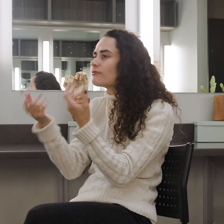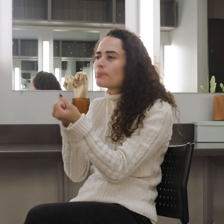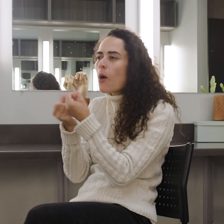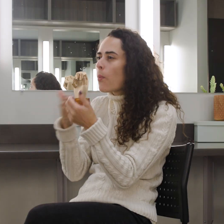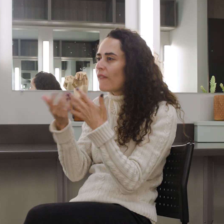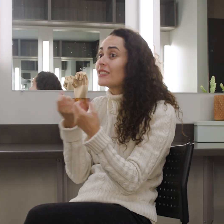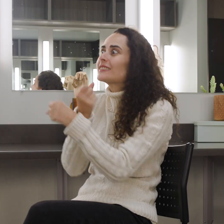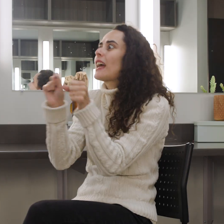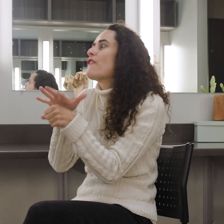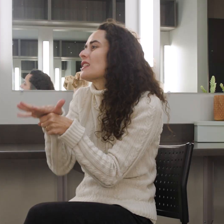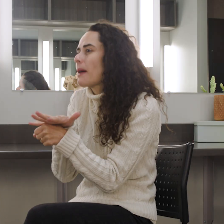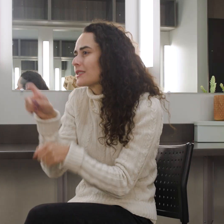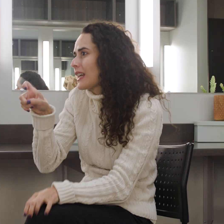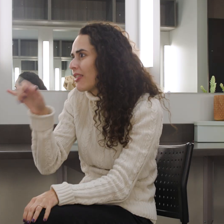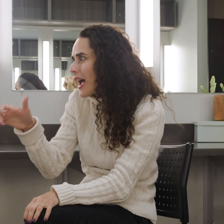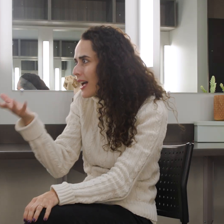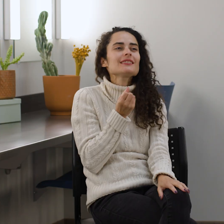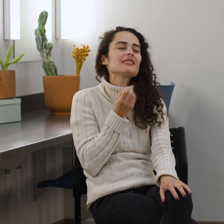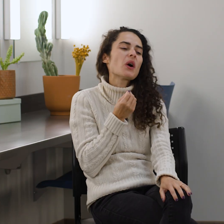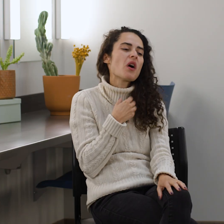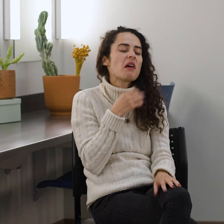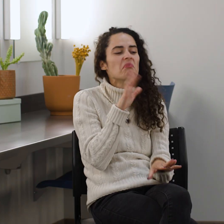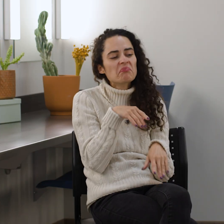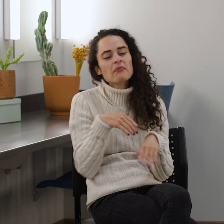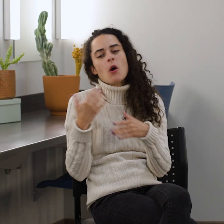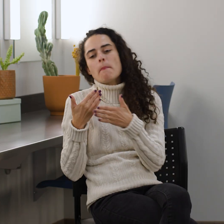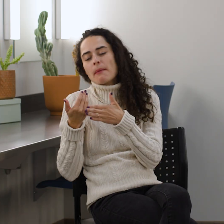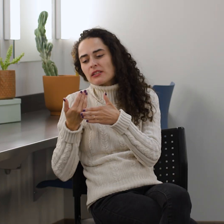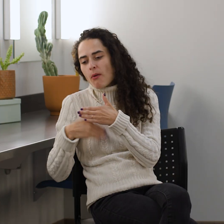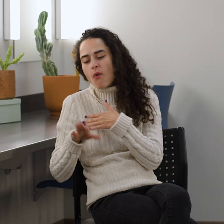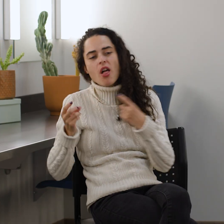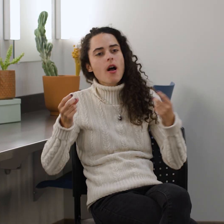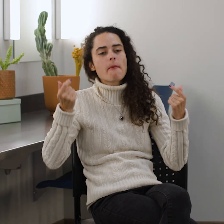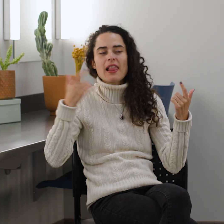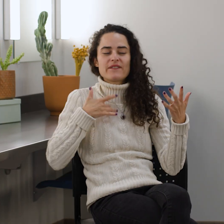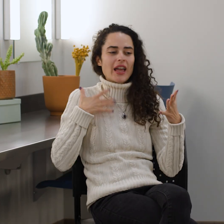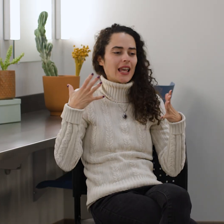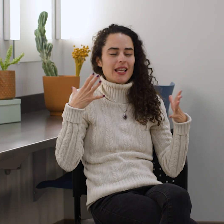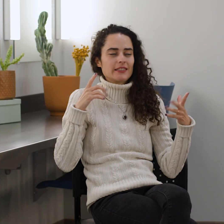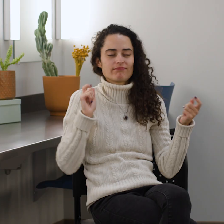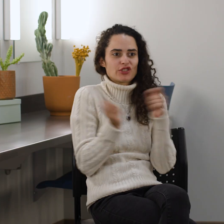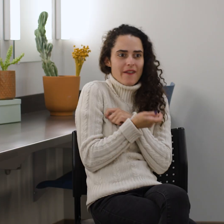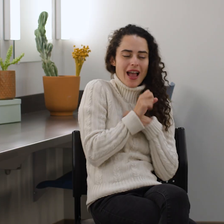support, and generally give a safe space, because they need that. But I put it on pause. Once my baby was born, I immediately felt a shift in myself.